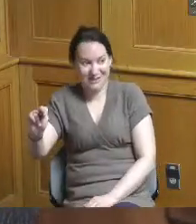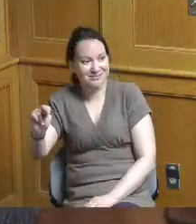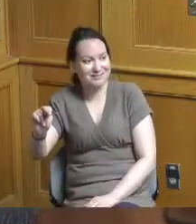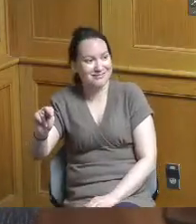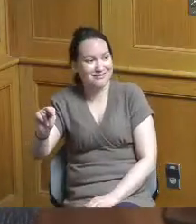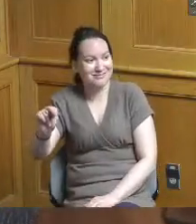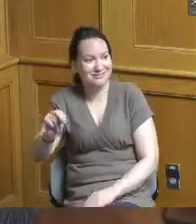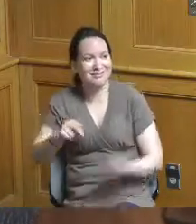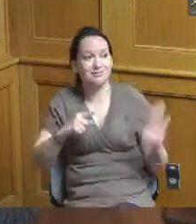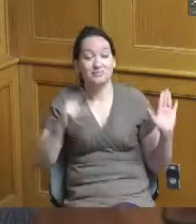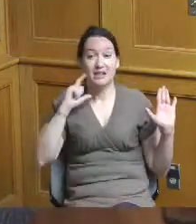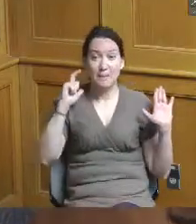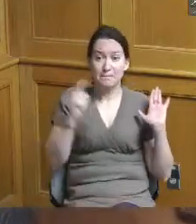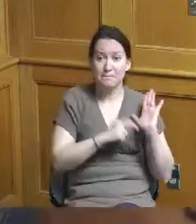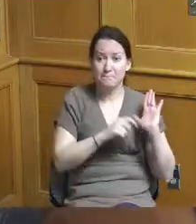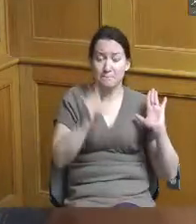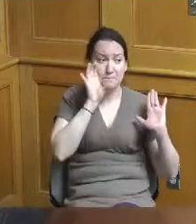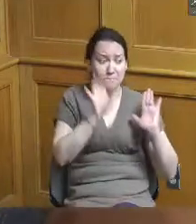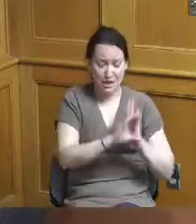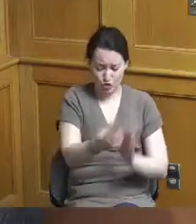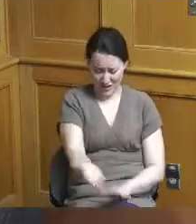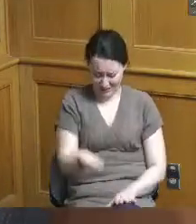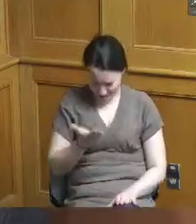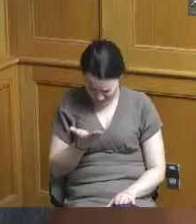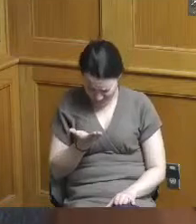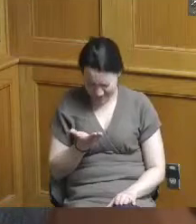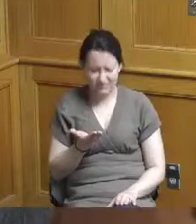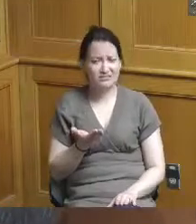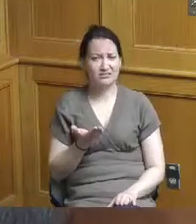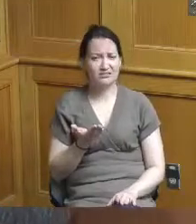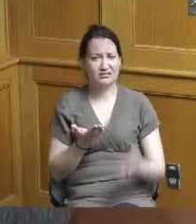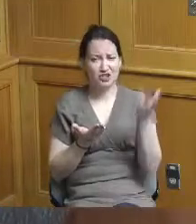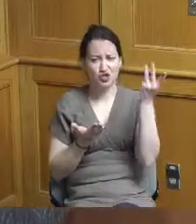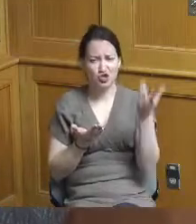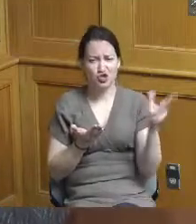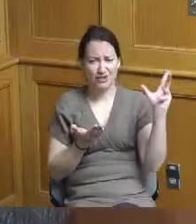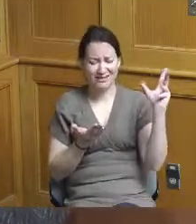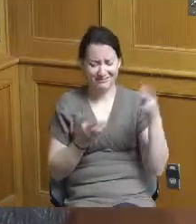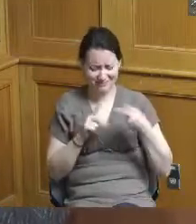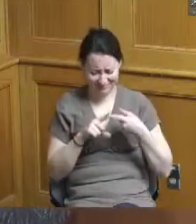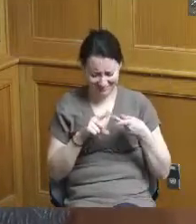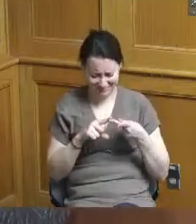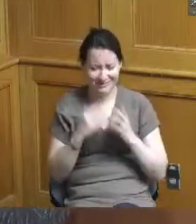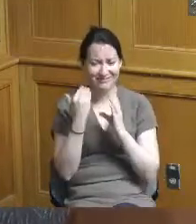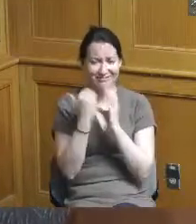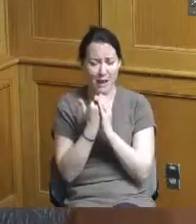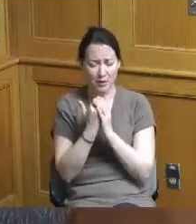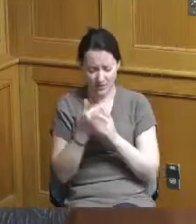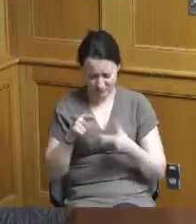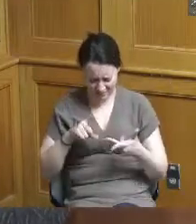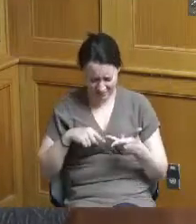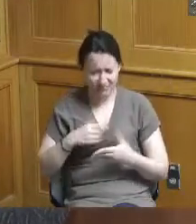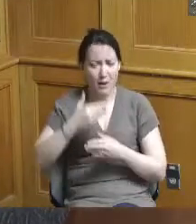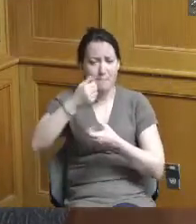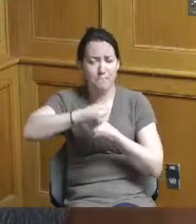the picture that they gave us some trees some picnic tables and some umbrellas we can't make